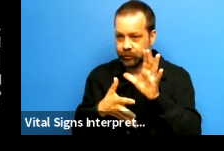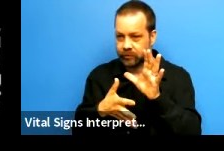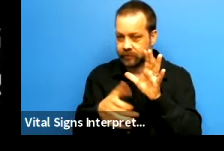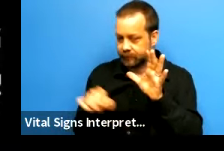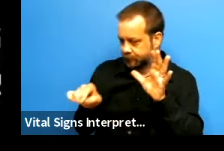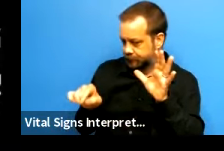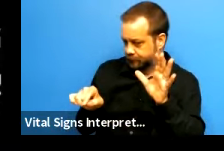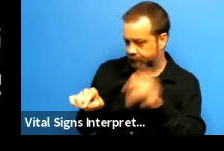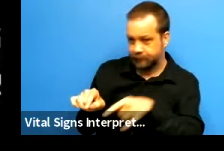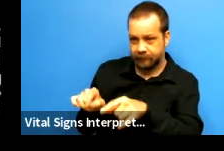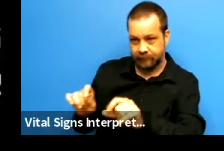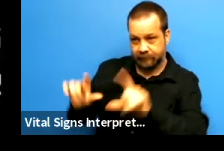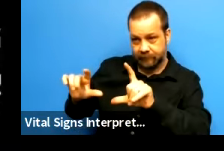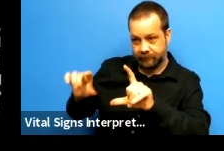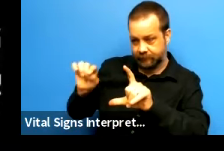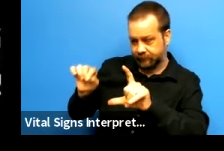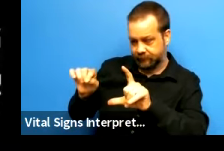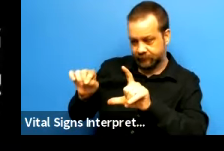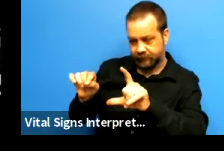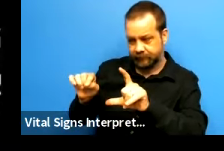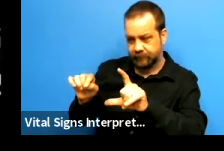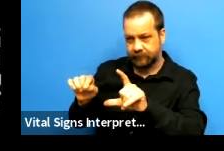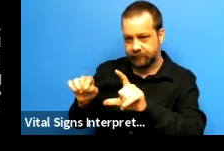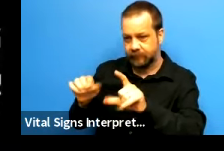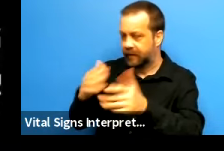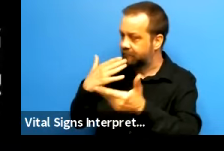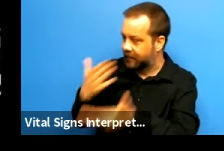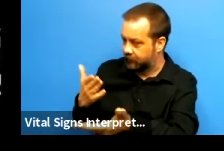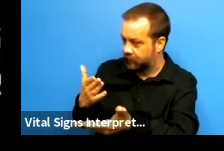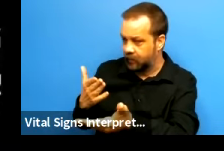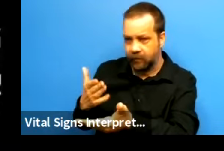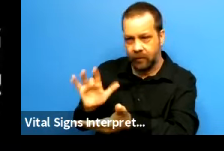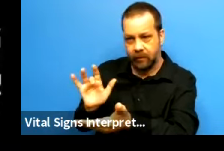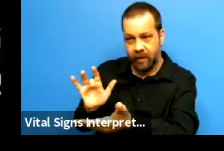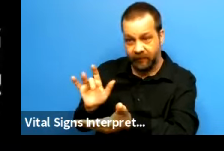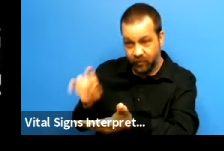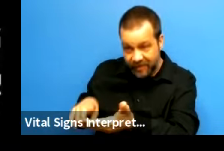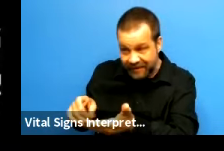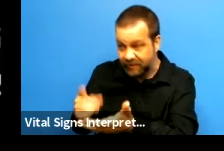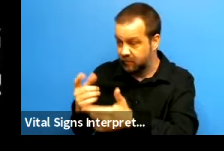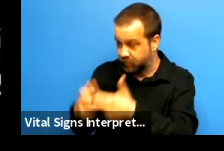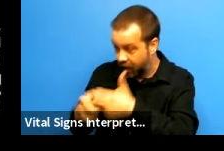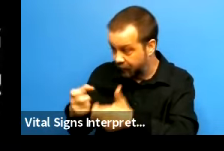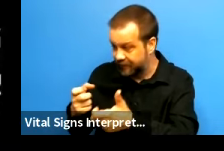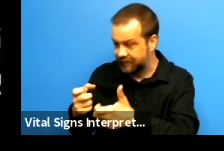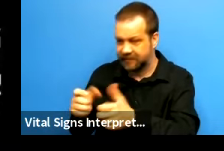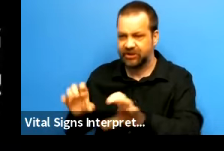So thank you for being on with us today. Again, you can reach out if you have any questions via the chat.